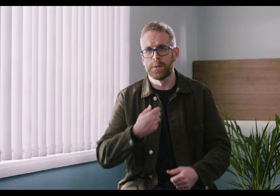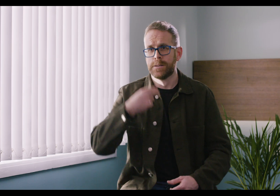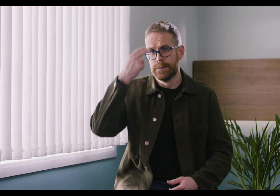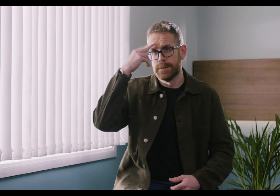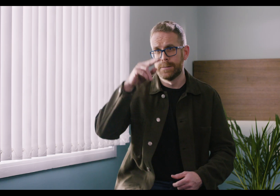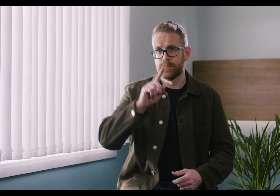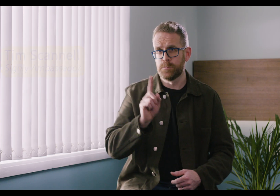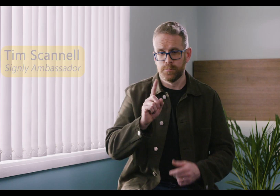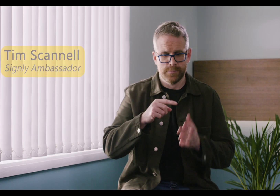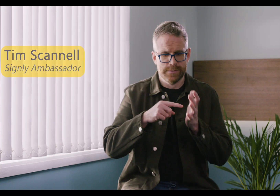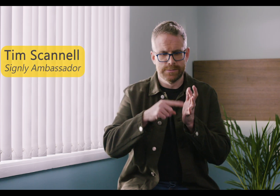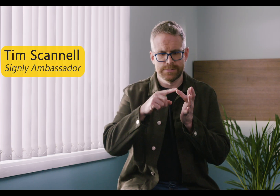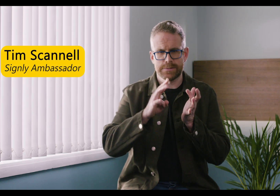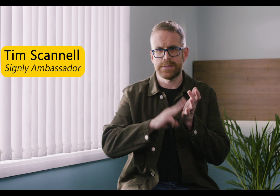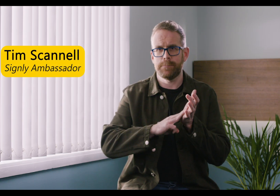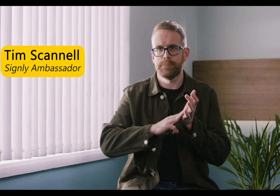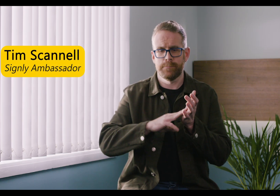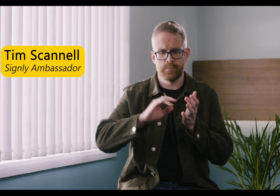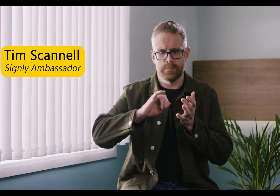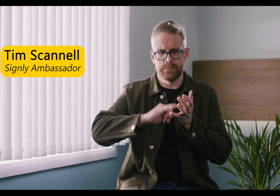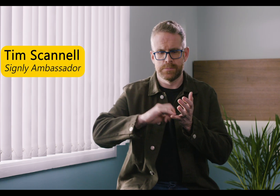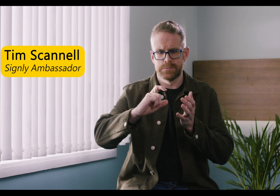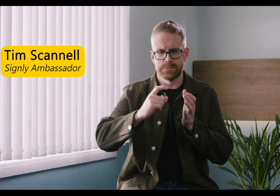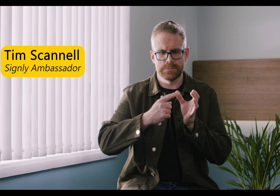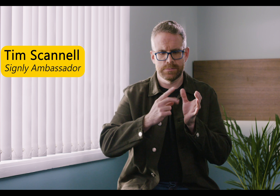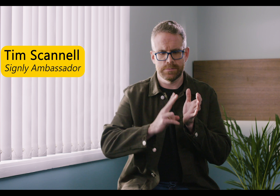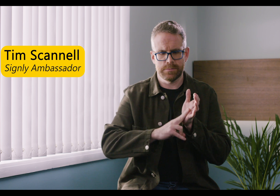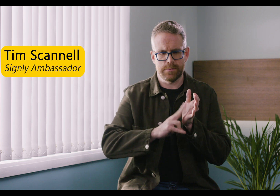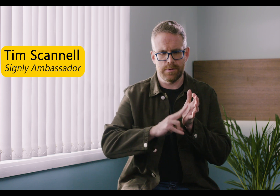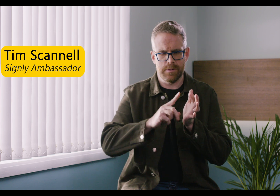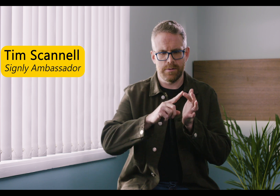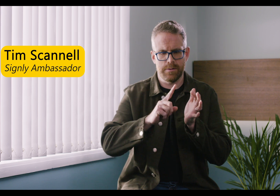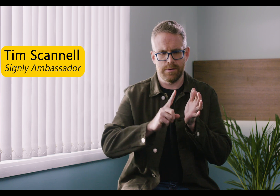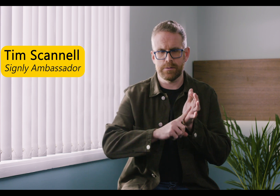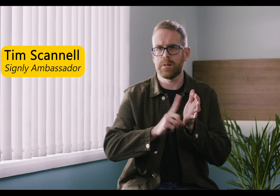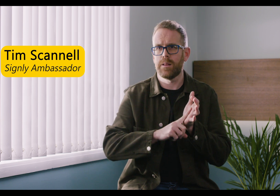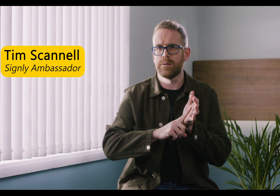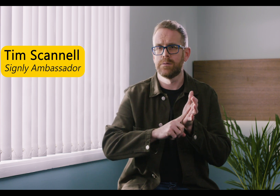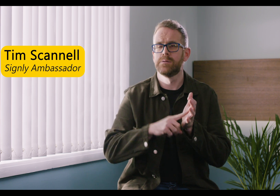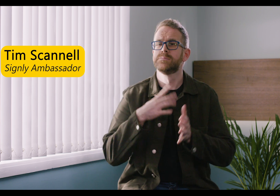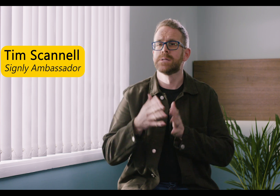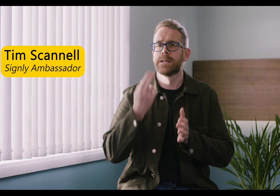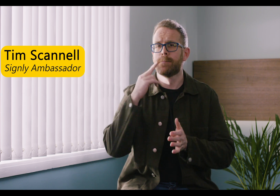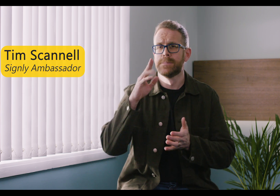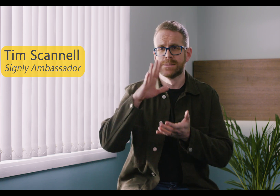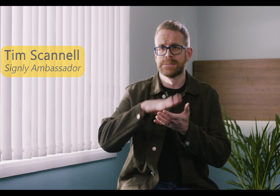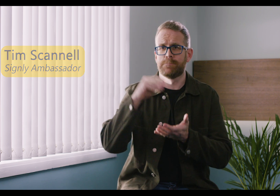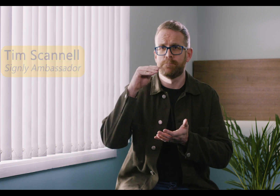My Name is Tim Scannell, and my name is signed like this...